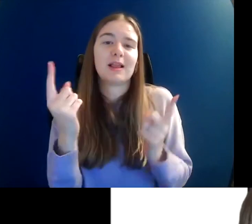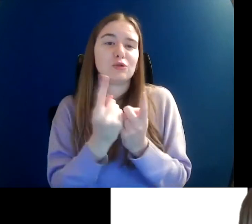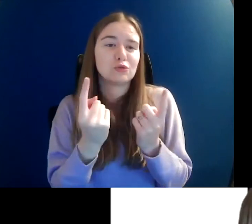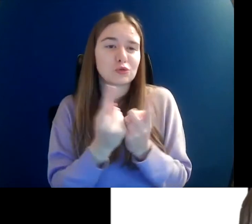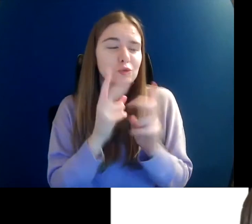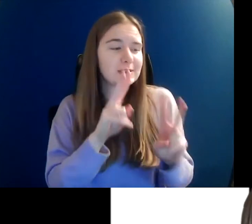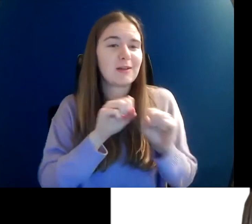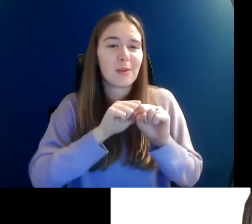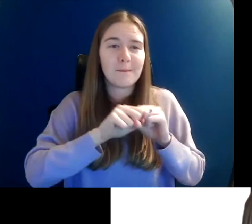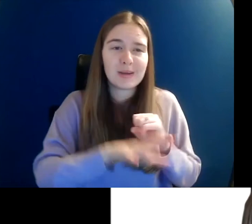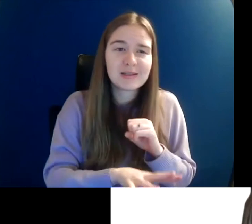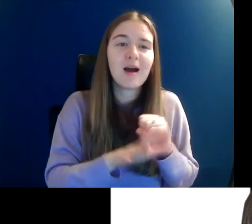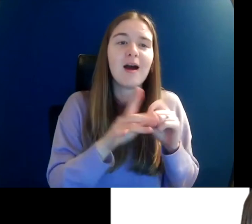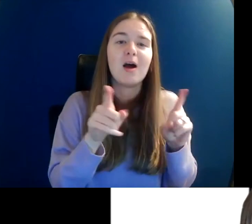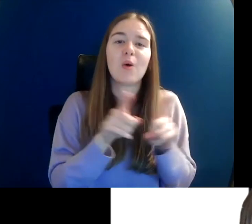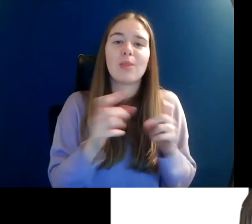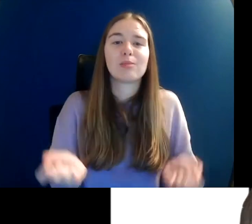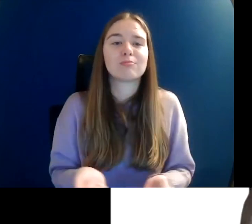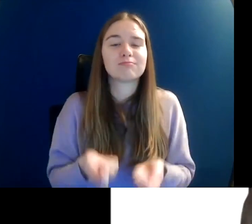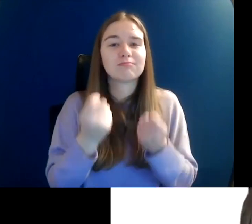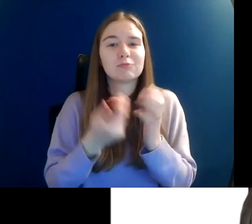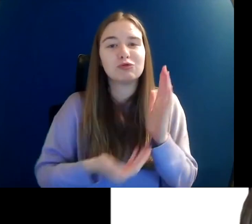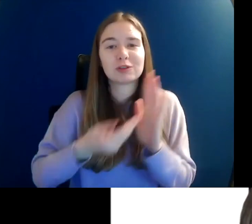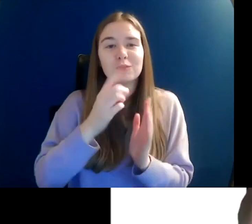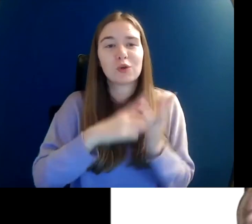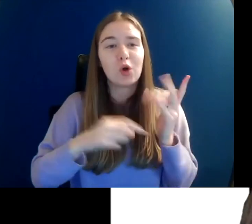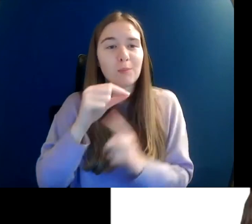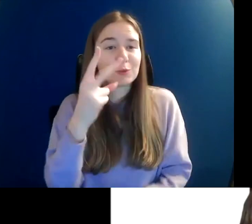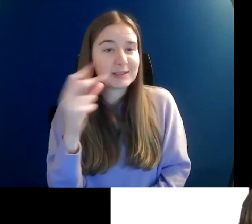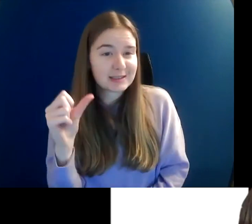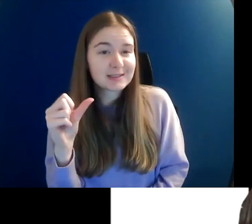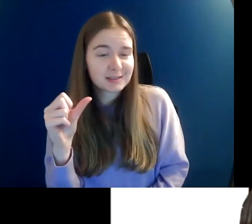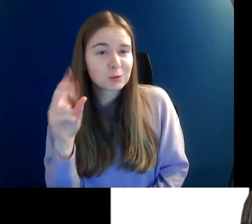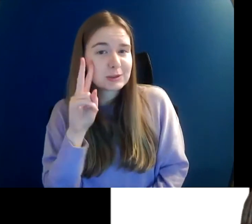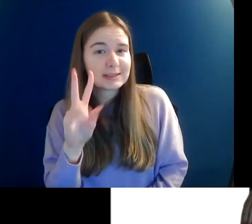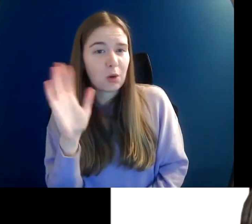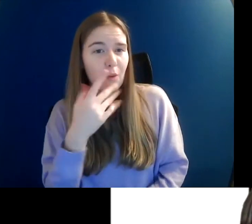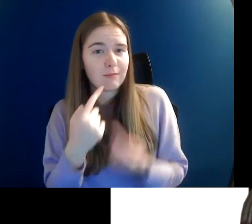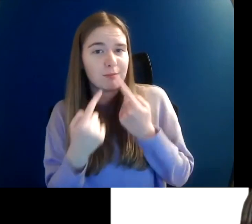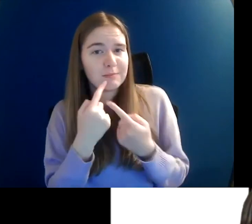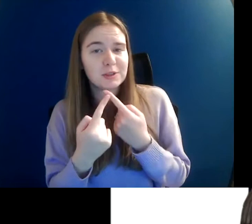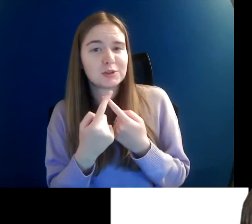especially with the rise up of COP26. And with this, we kind of see a change